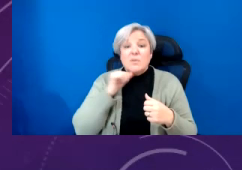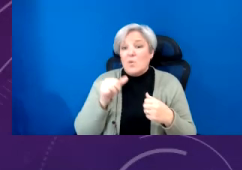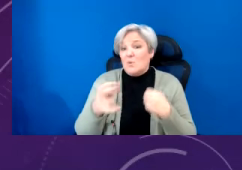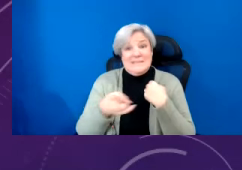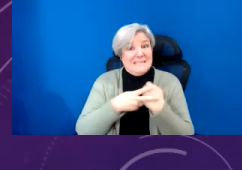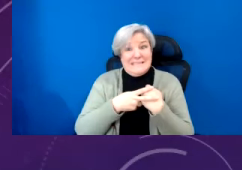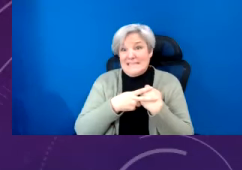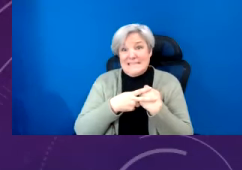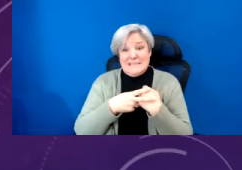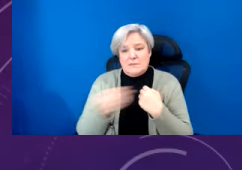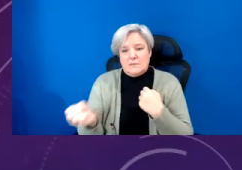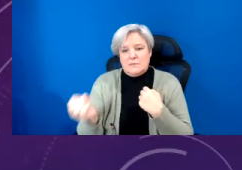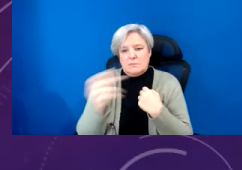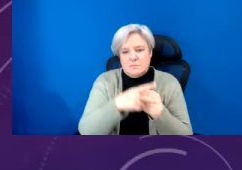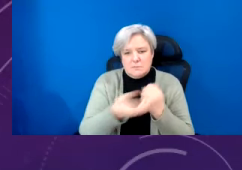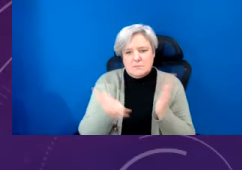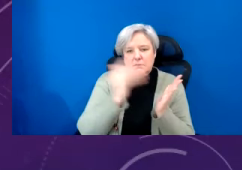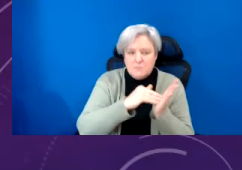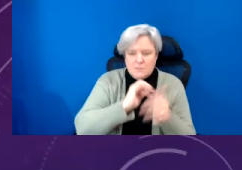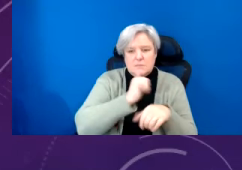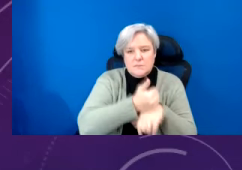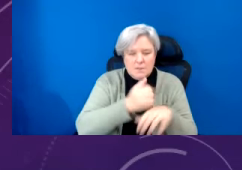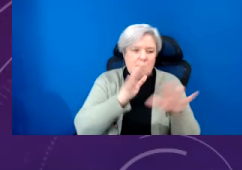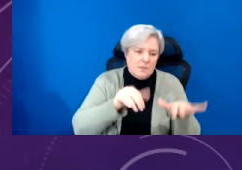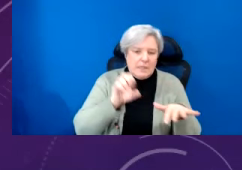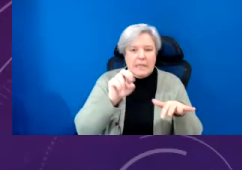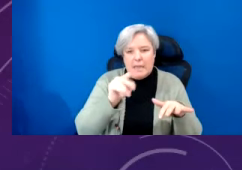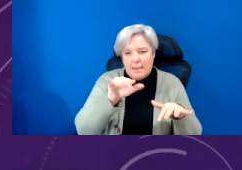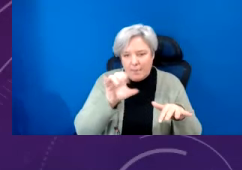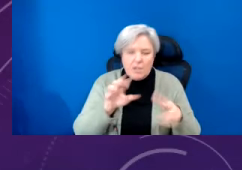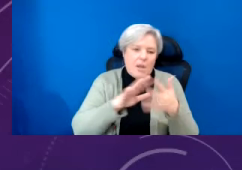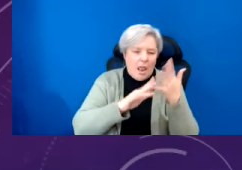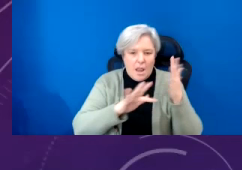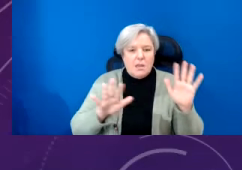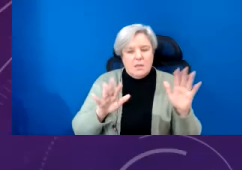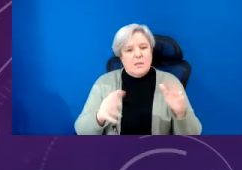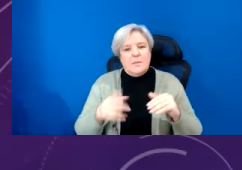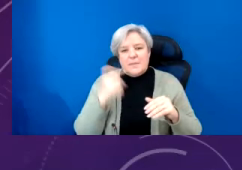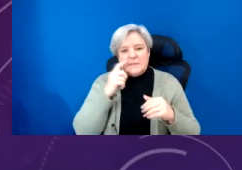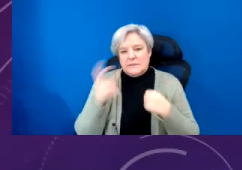you will have to come back into the settings and enable that again because the